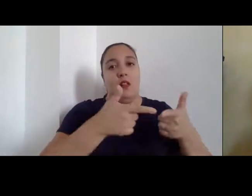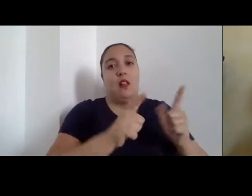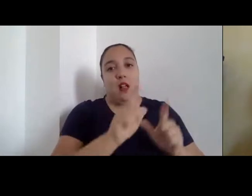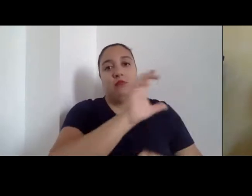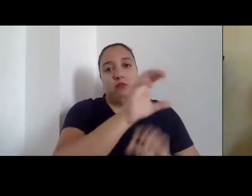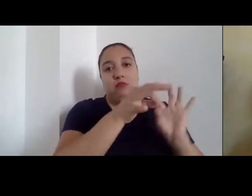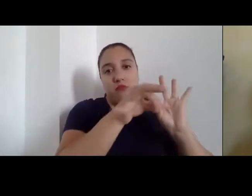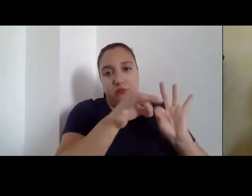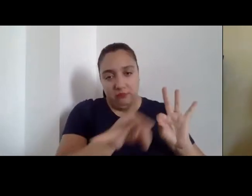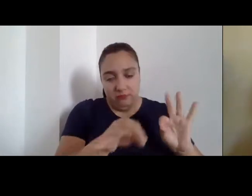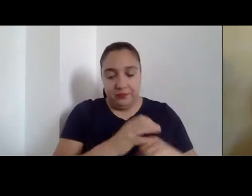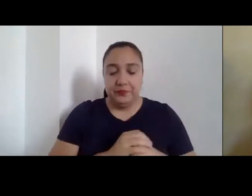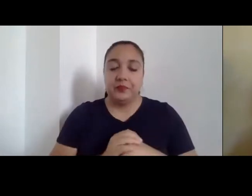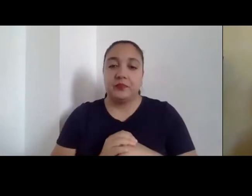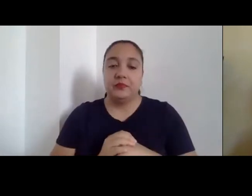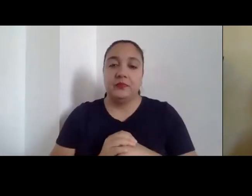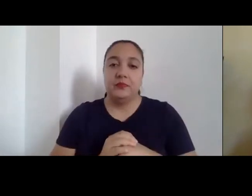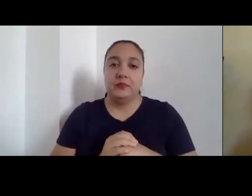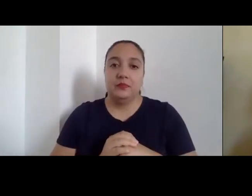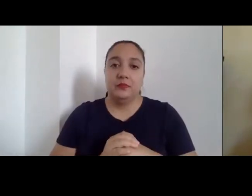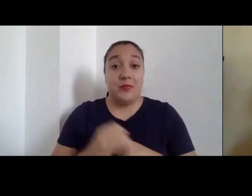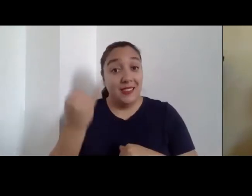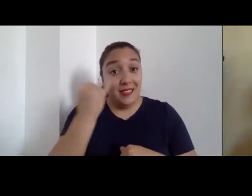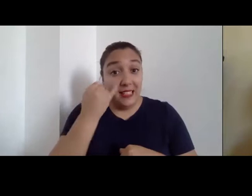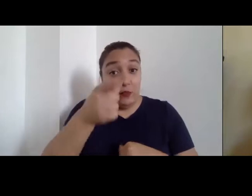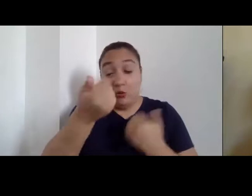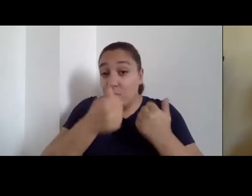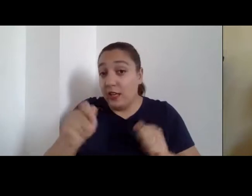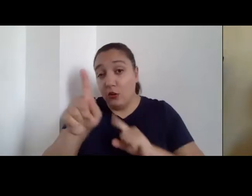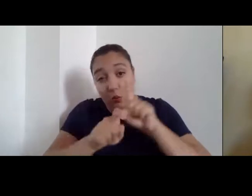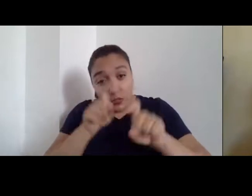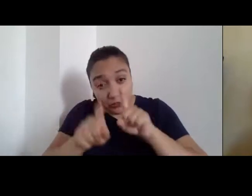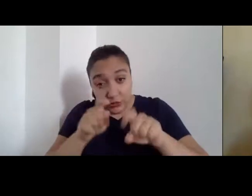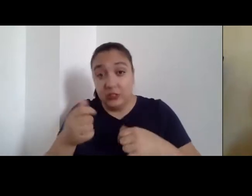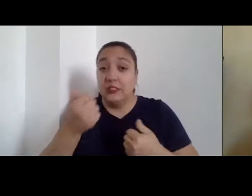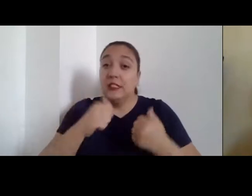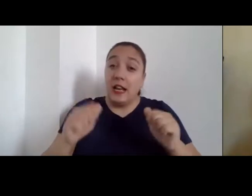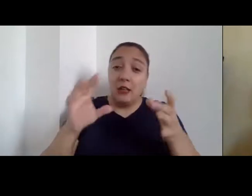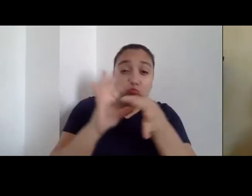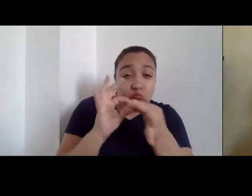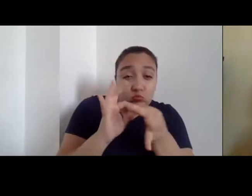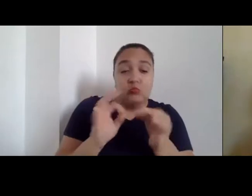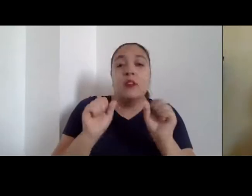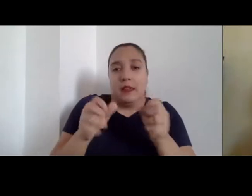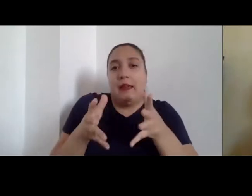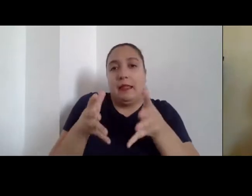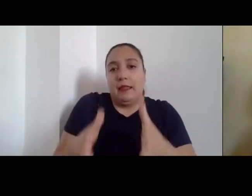comment section with your comments or questions. We will present the most relevant questions